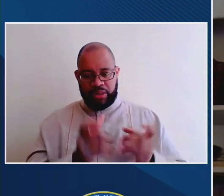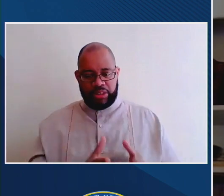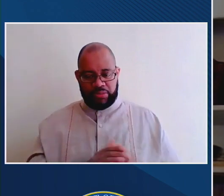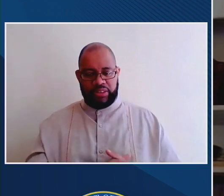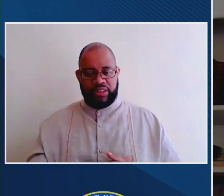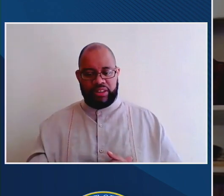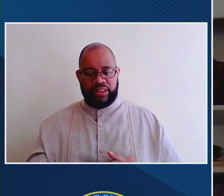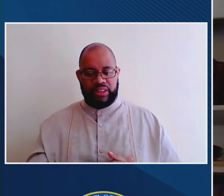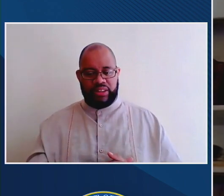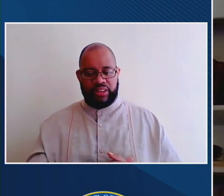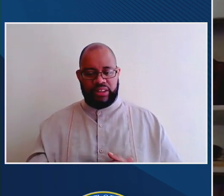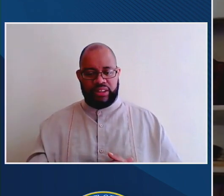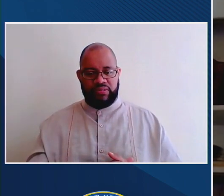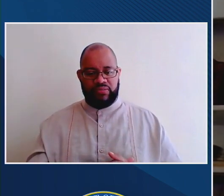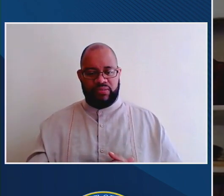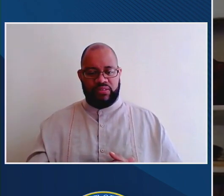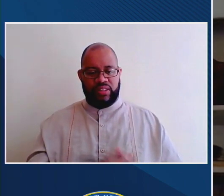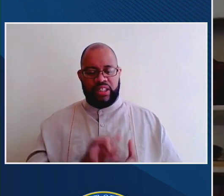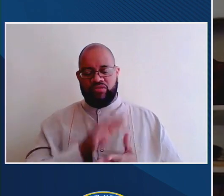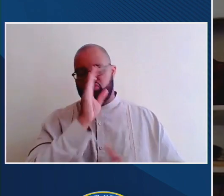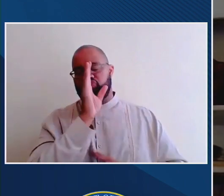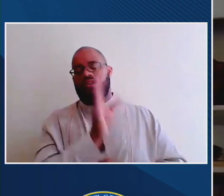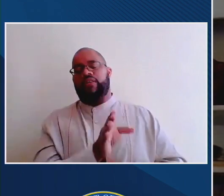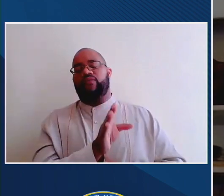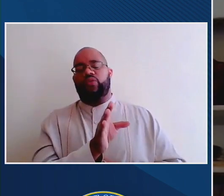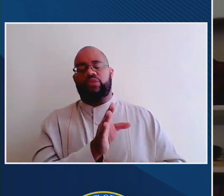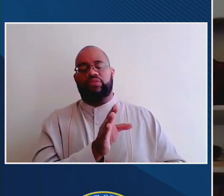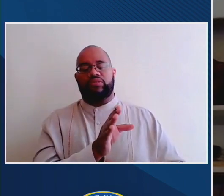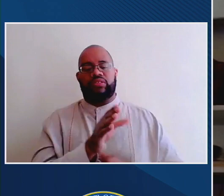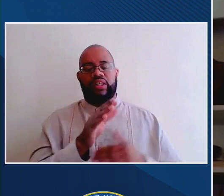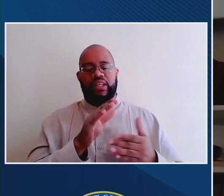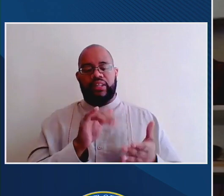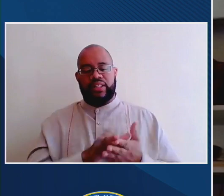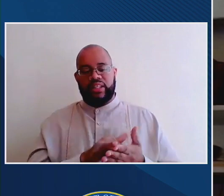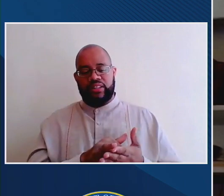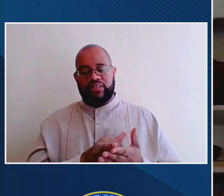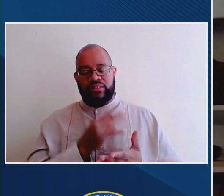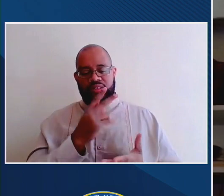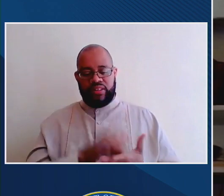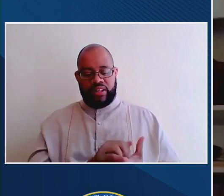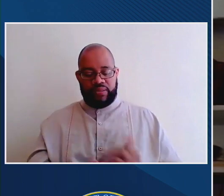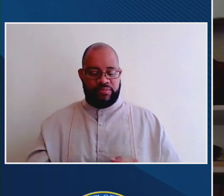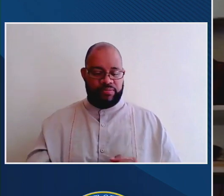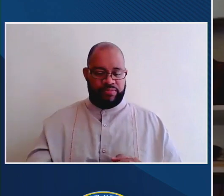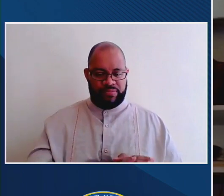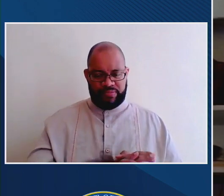straightforward. At least the first one we're going to look at here. Just as an overview. Again, the cash management regulations are